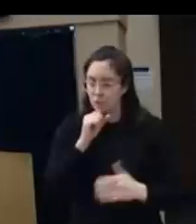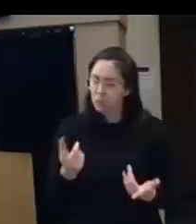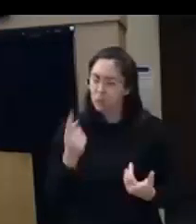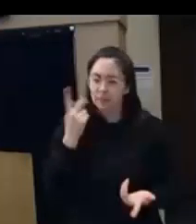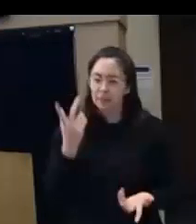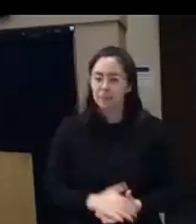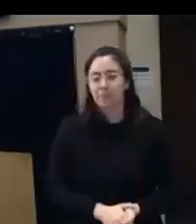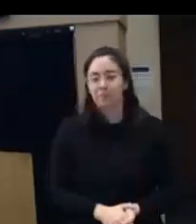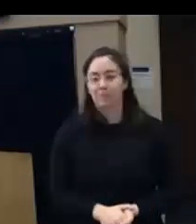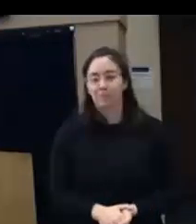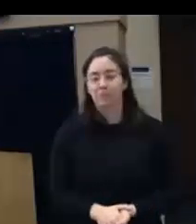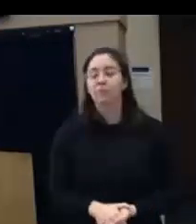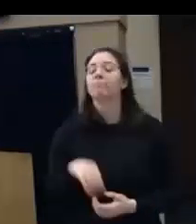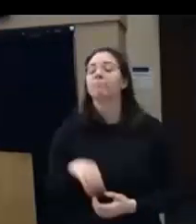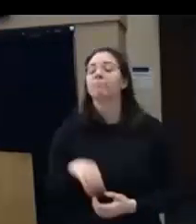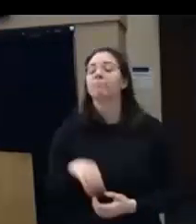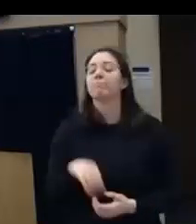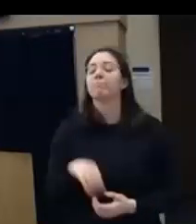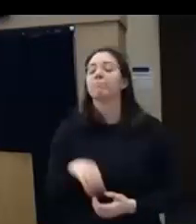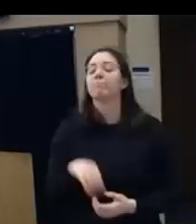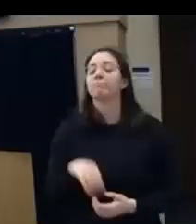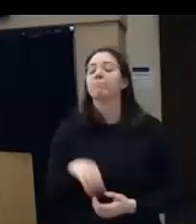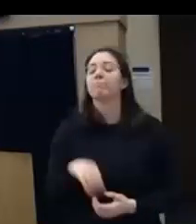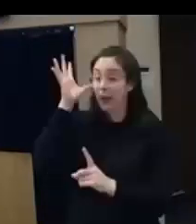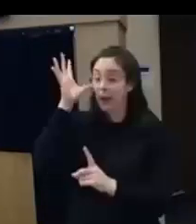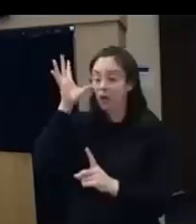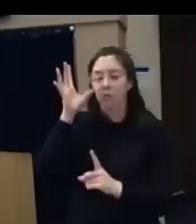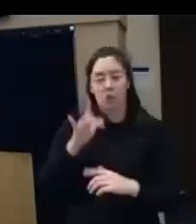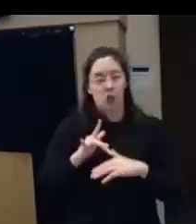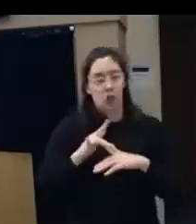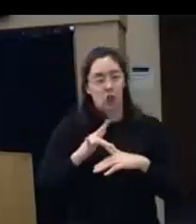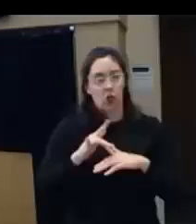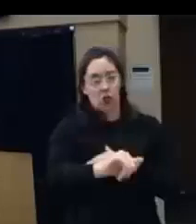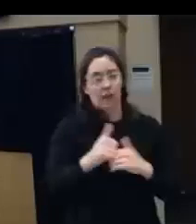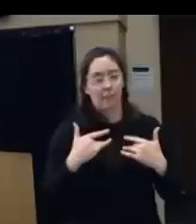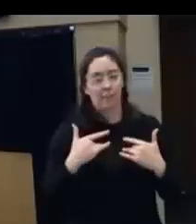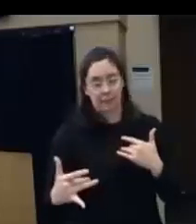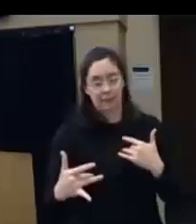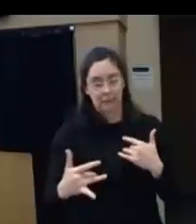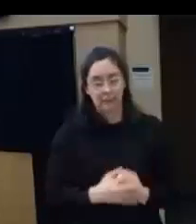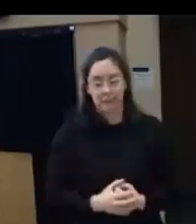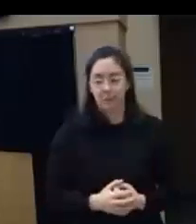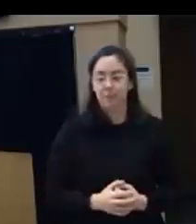we know that the um impact on parents begins in the fetal period so more and more um uh more and